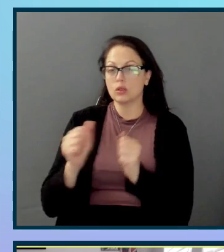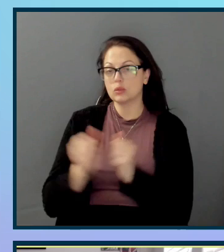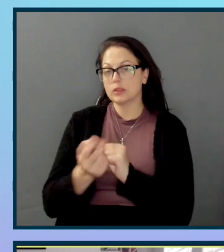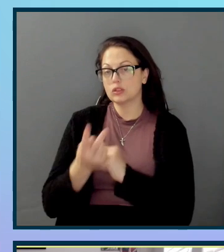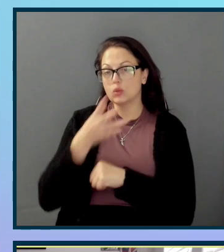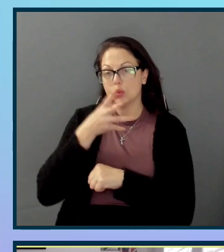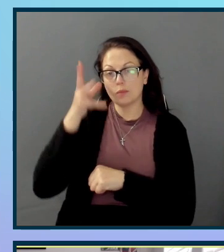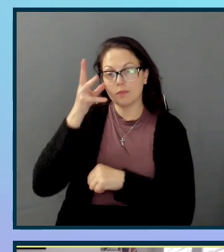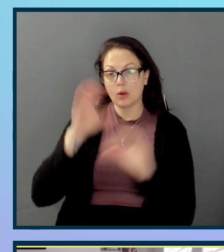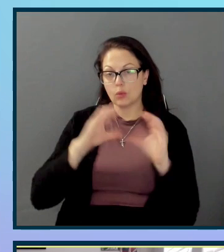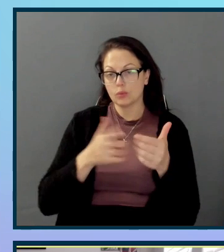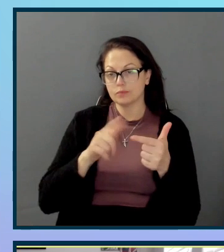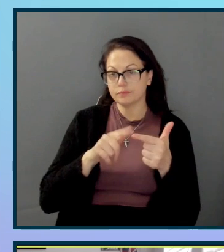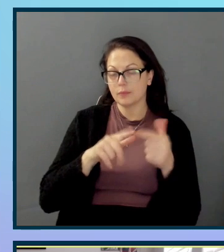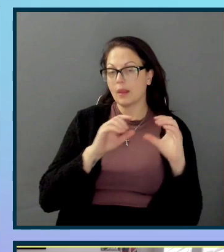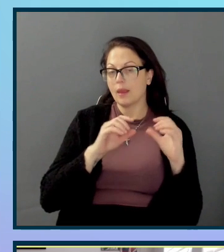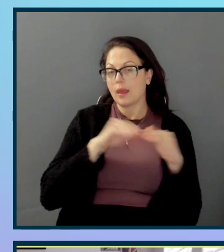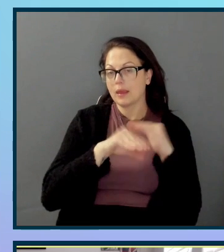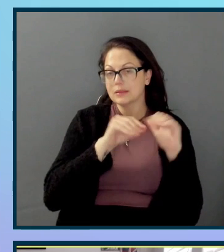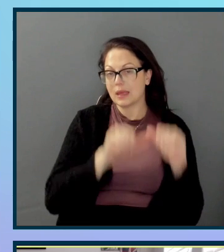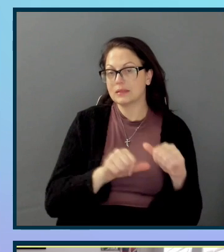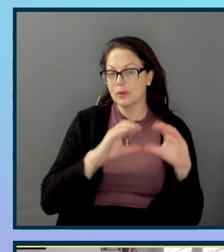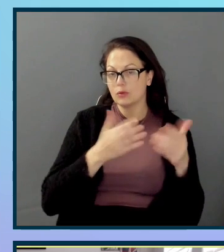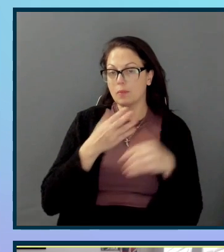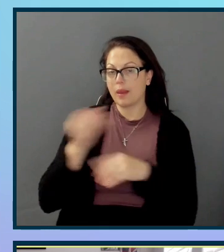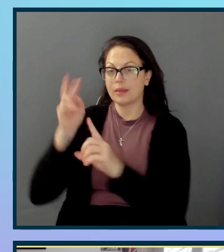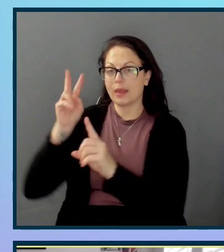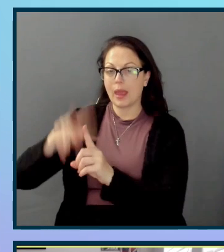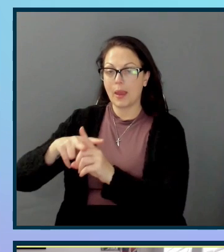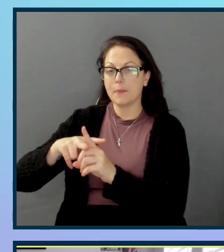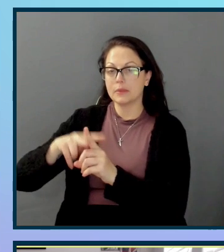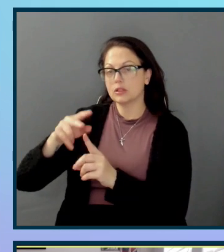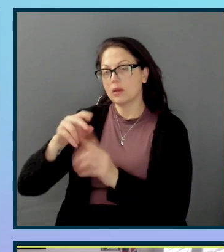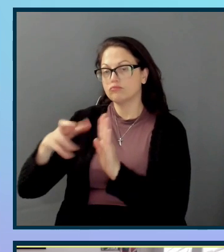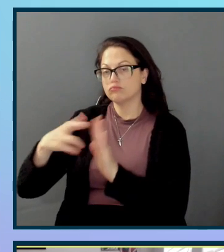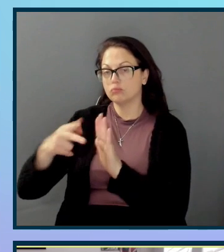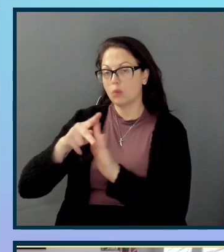the Accessibility Guidelines Working Group; and the Applications, Protocols and Architecture Working Group.